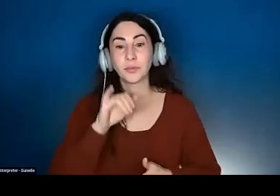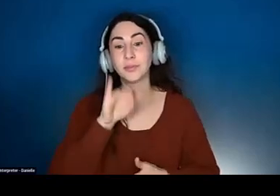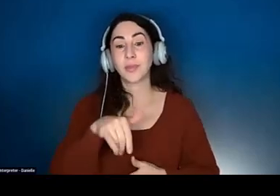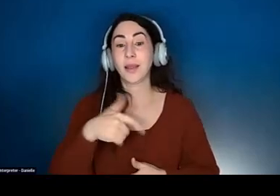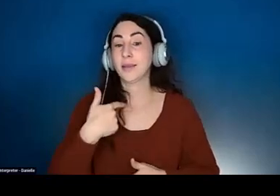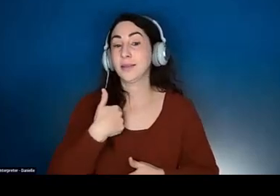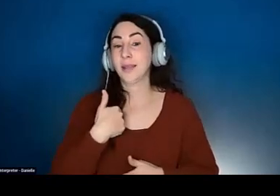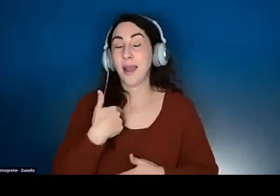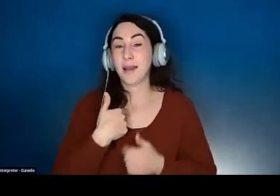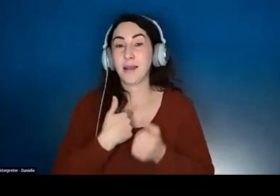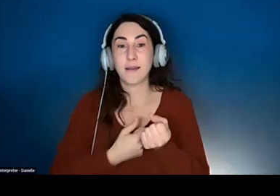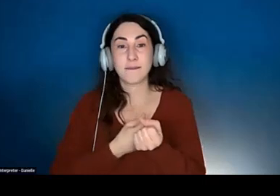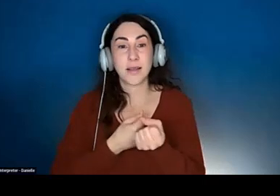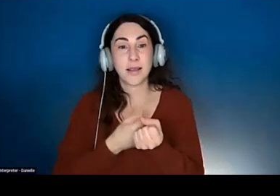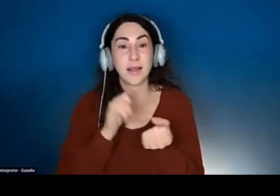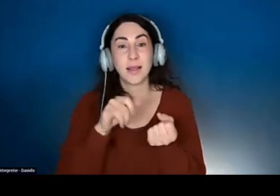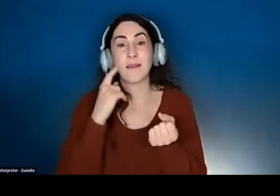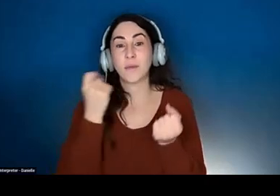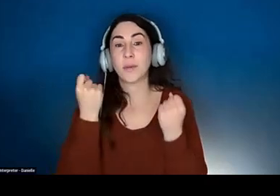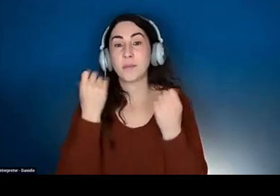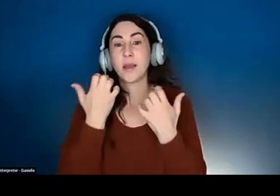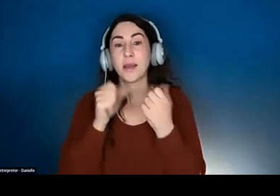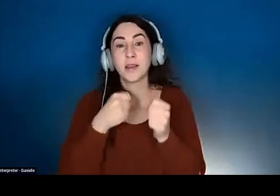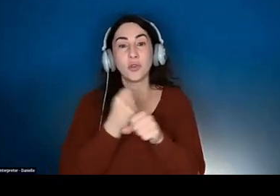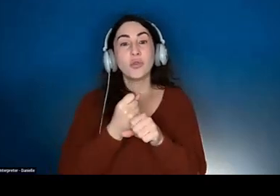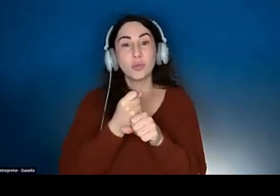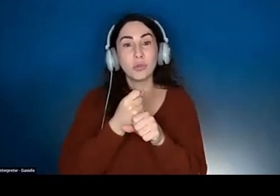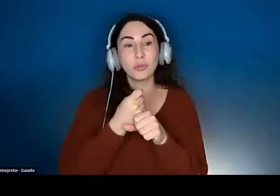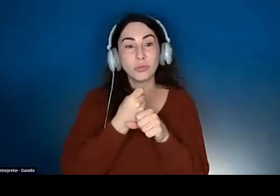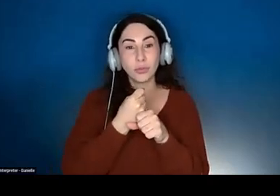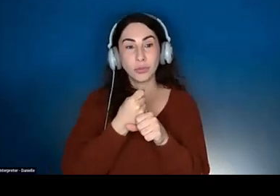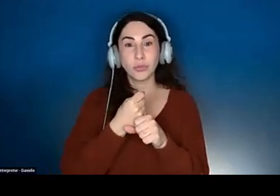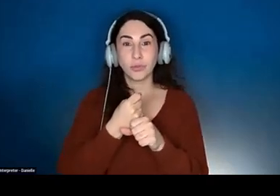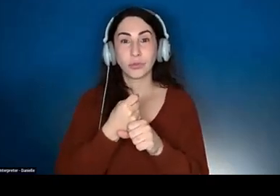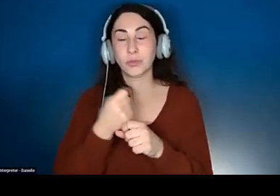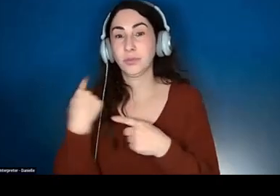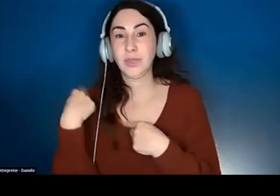on for for years since entering this work and um